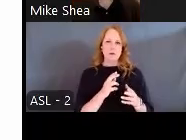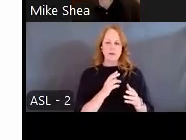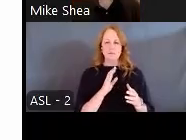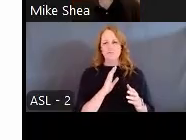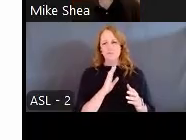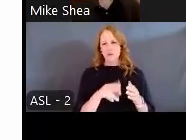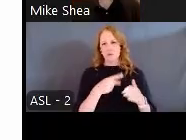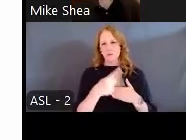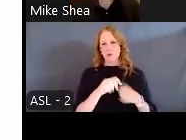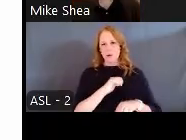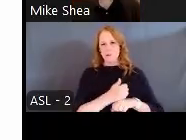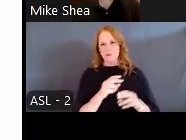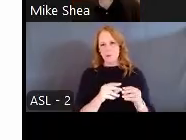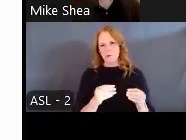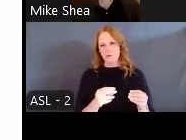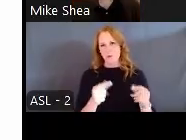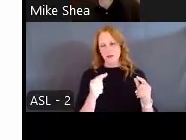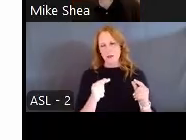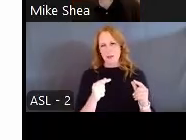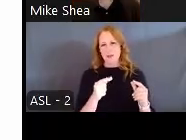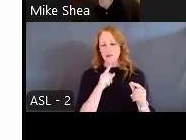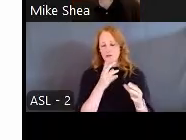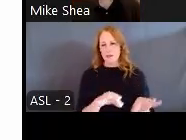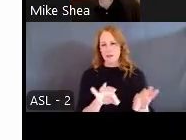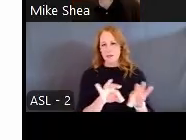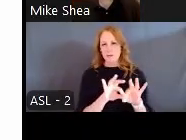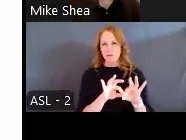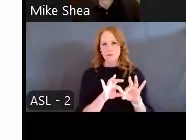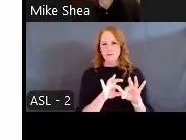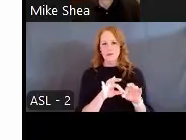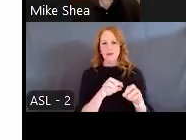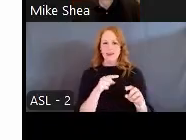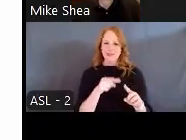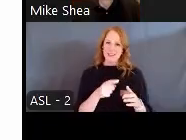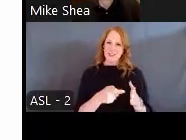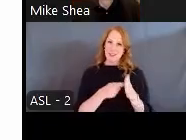And uh I think that's essential because you can see this took decades in development, but you